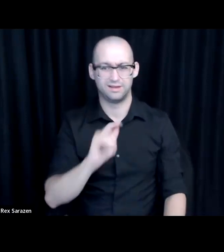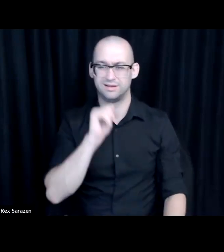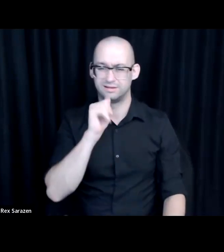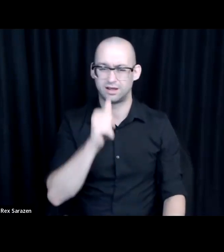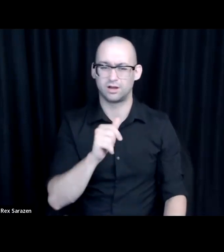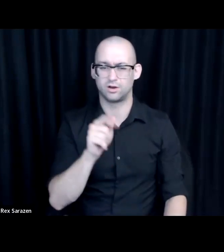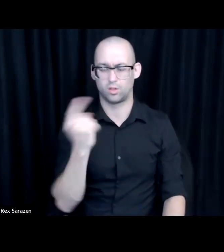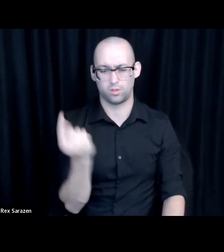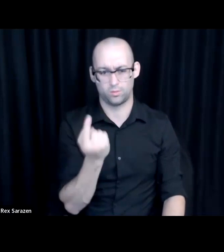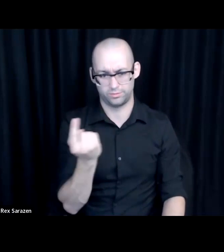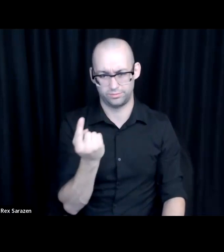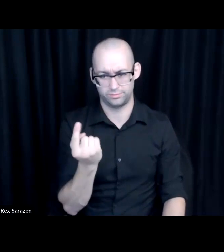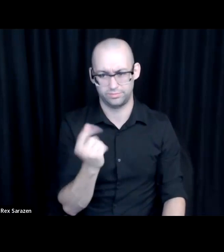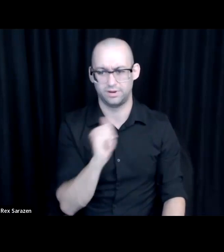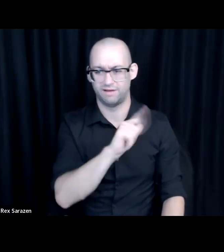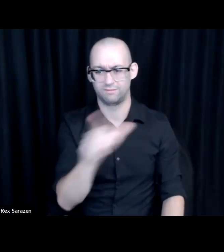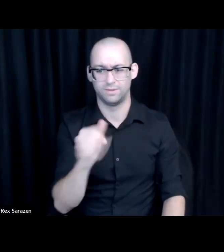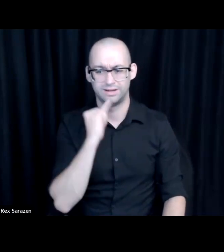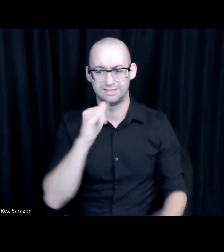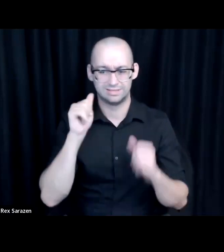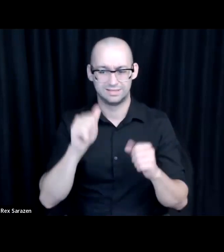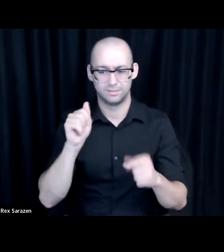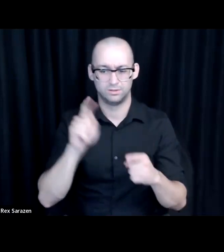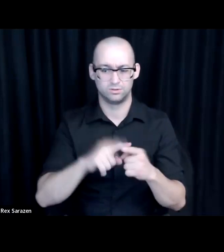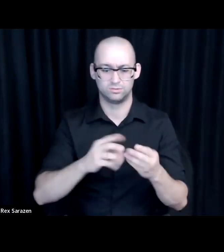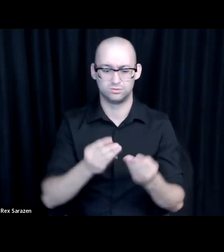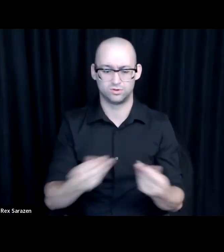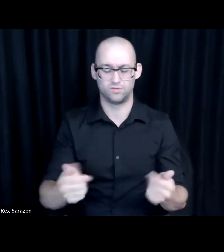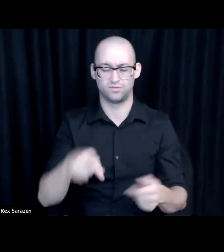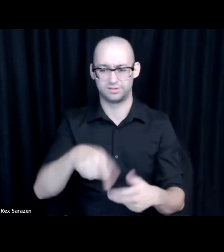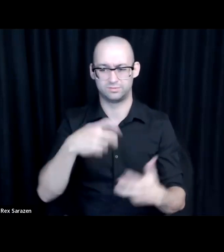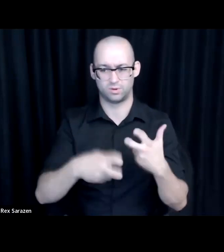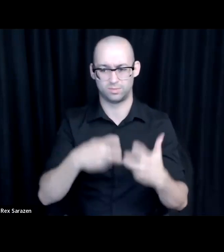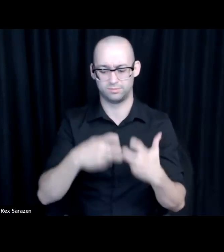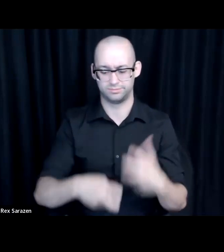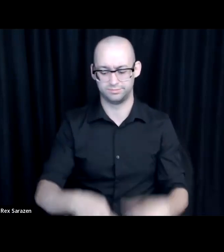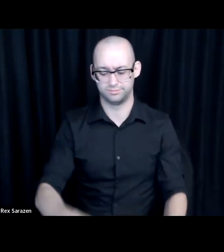alone. Everybody is attempting to solve these problems and include their communities. And then